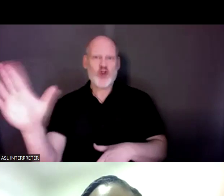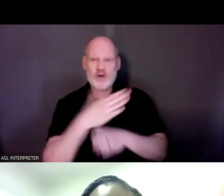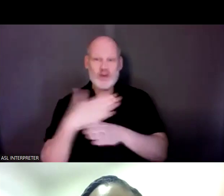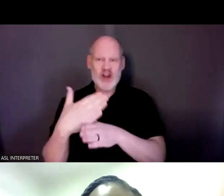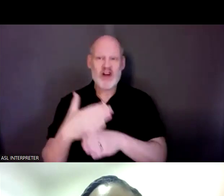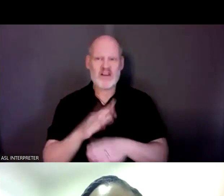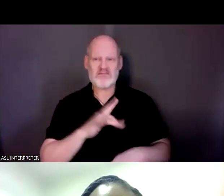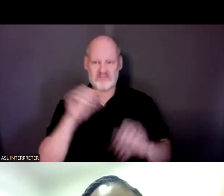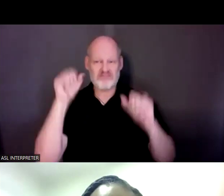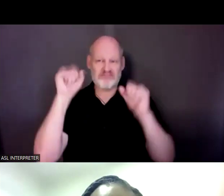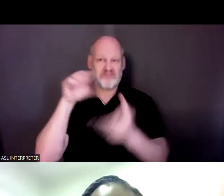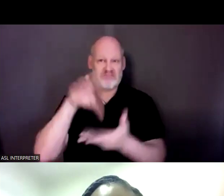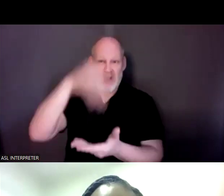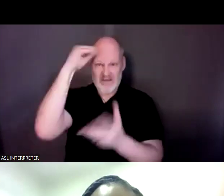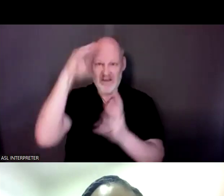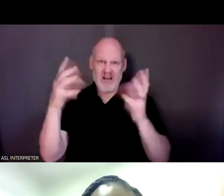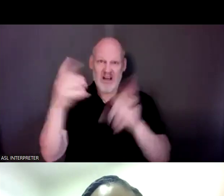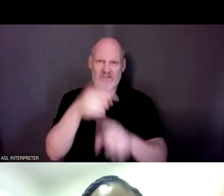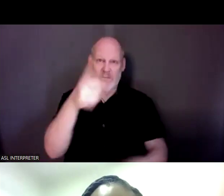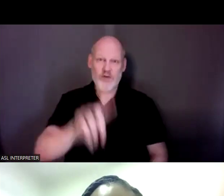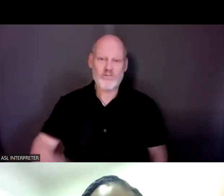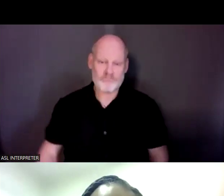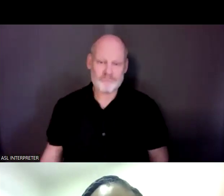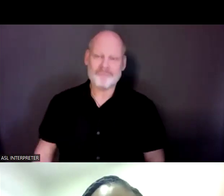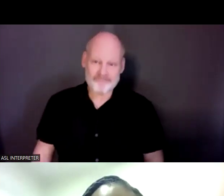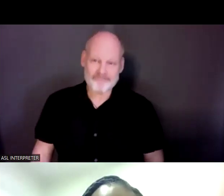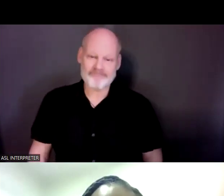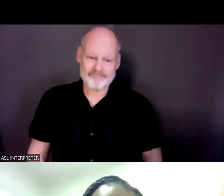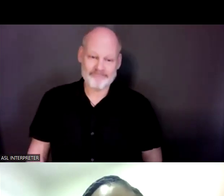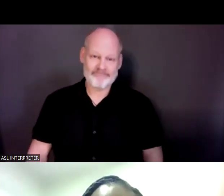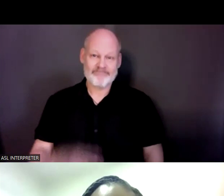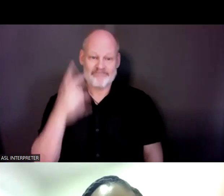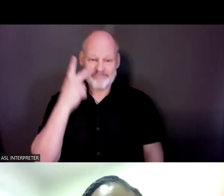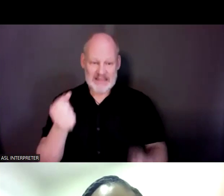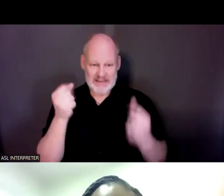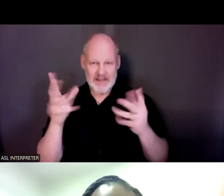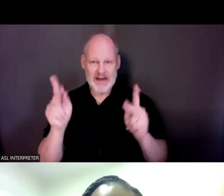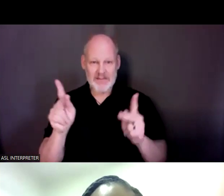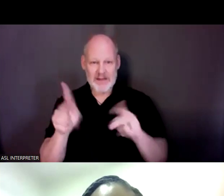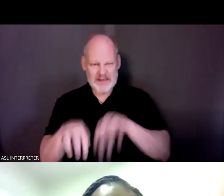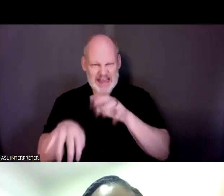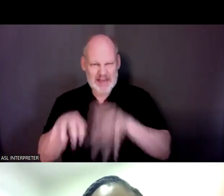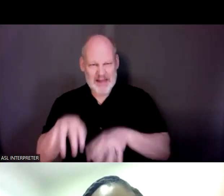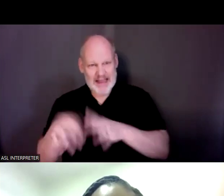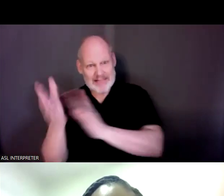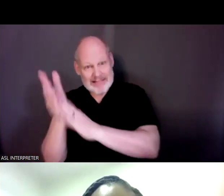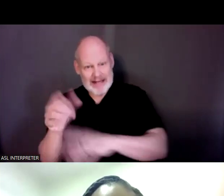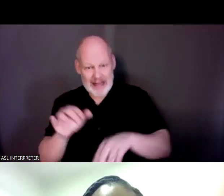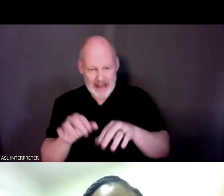learned a lot from you um I see lots of claps and hearts and um I think um Kathy I want to